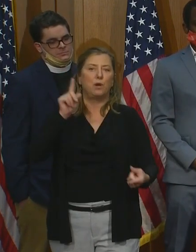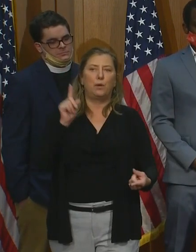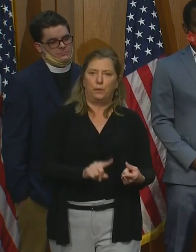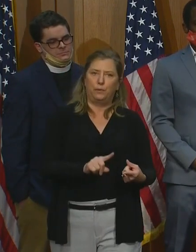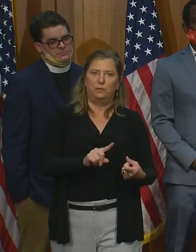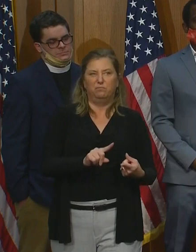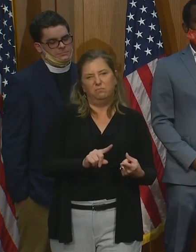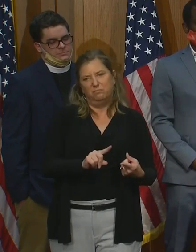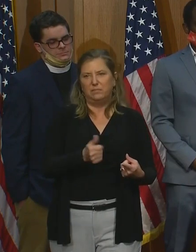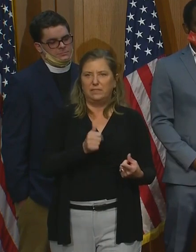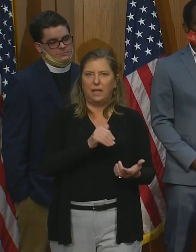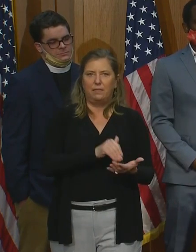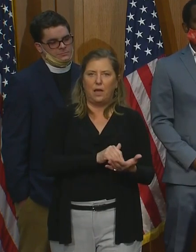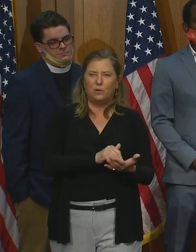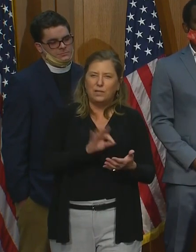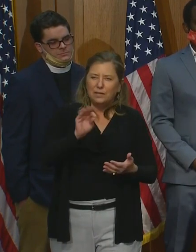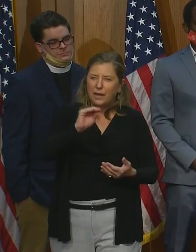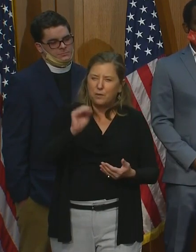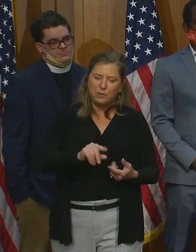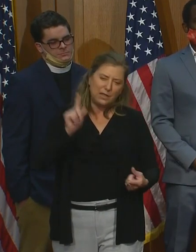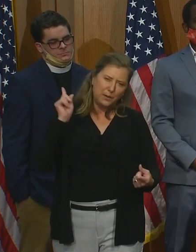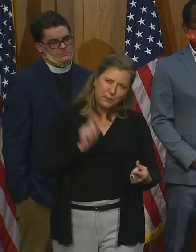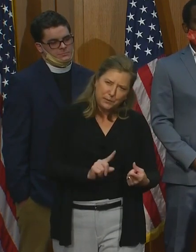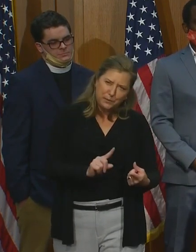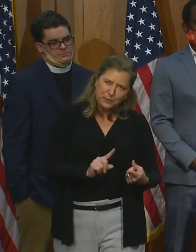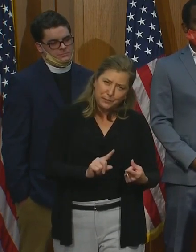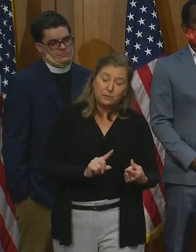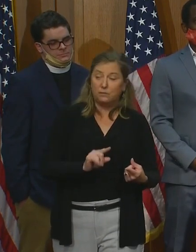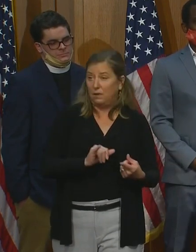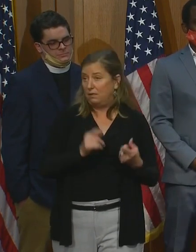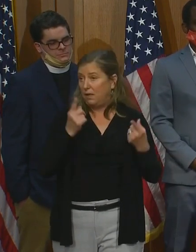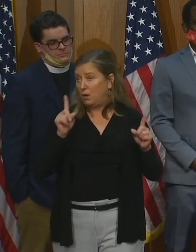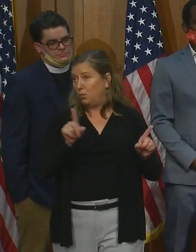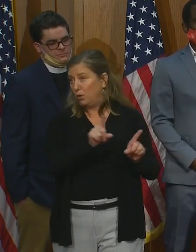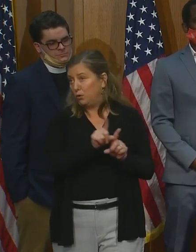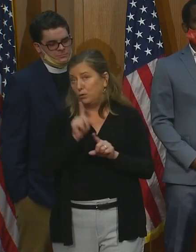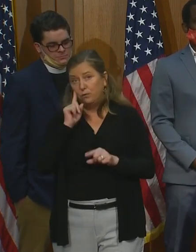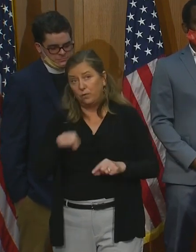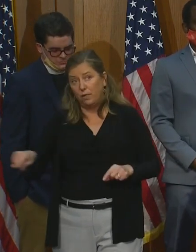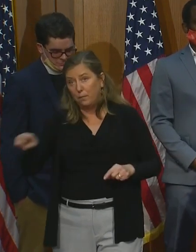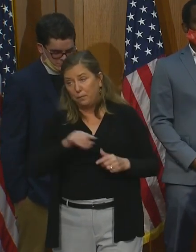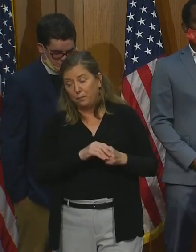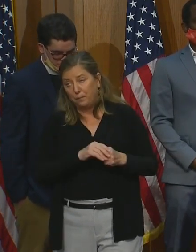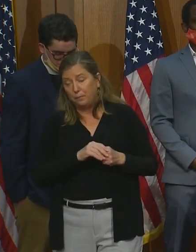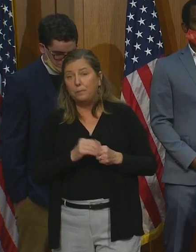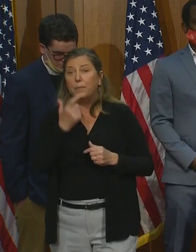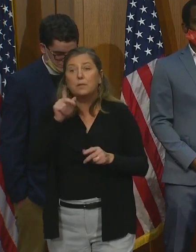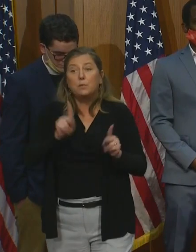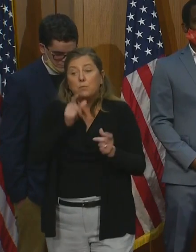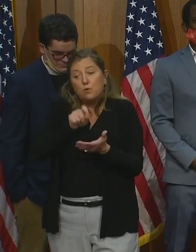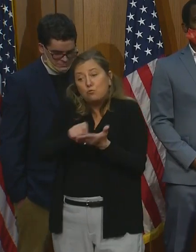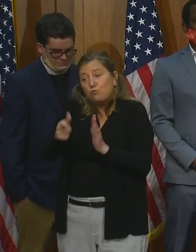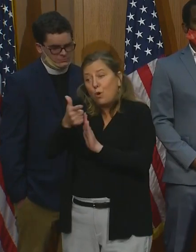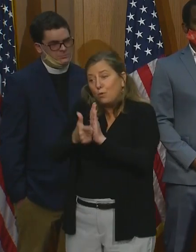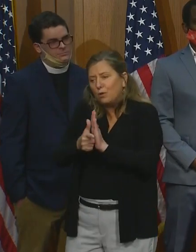PLUMMETED BY 90% TO BARELY TEN